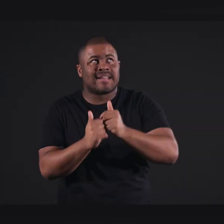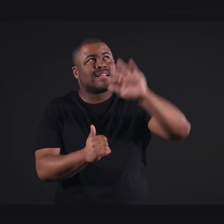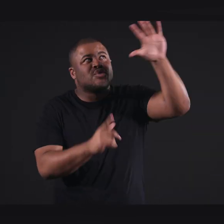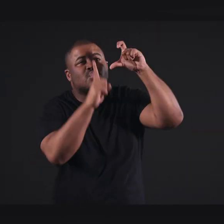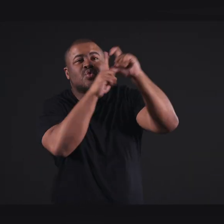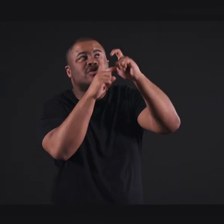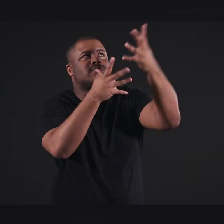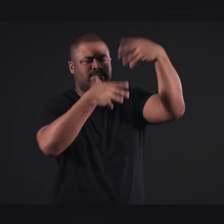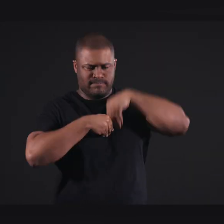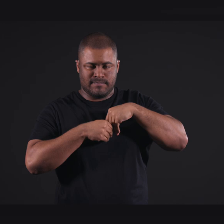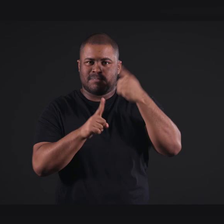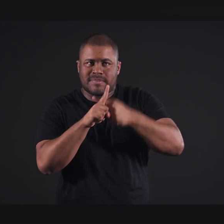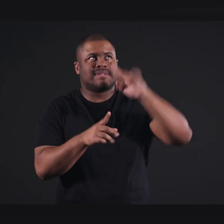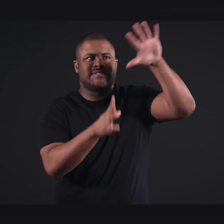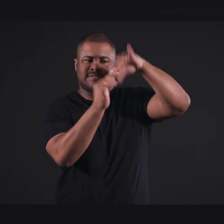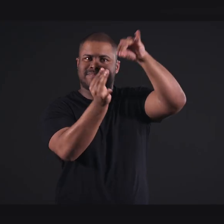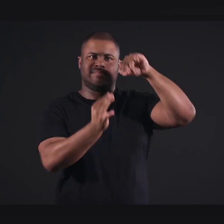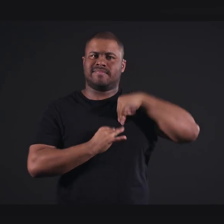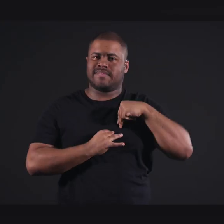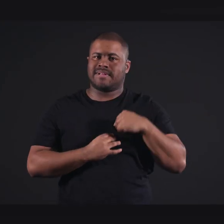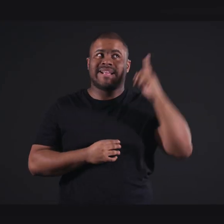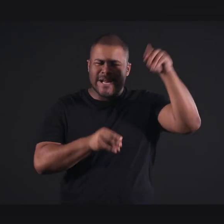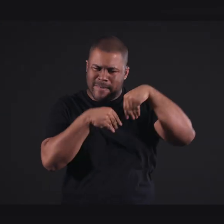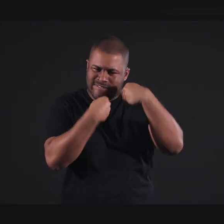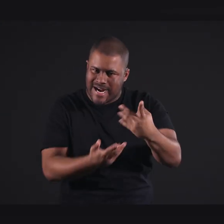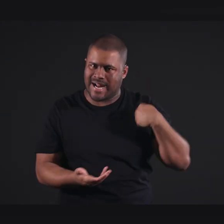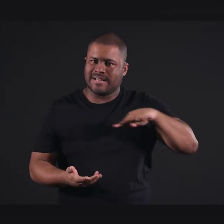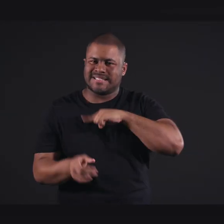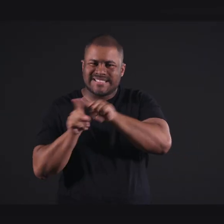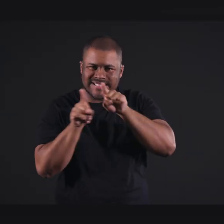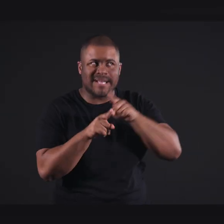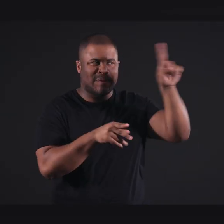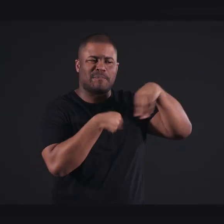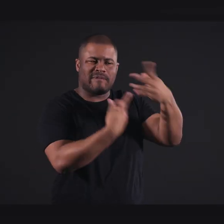For through his spirit and word he provides for us, like he provided for Israel.